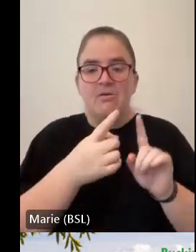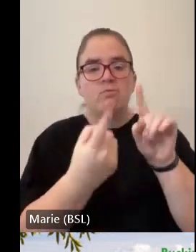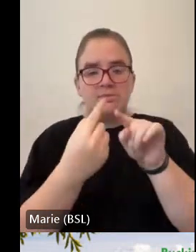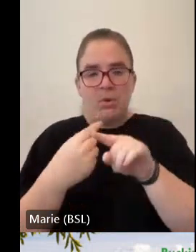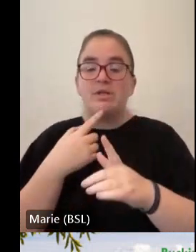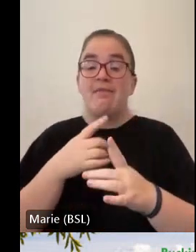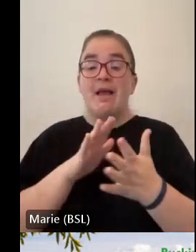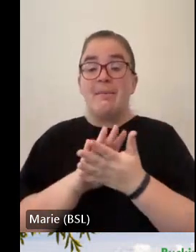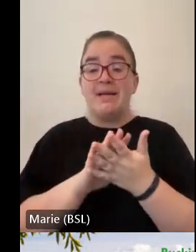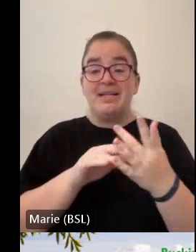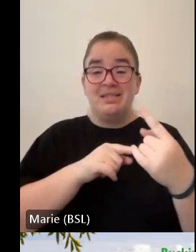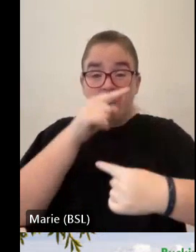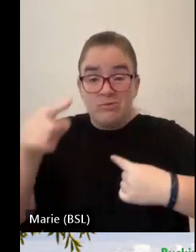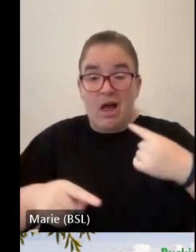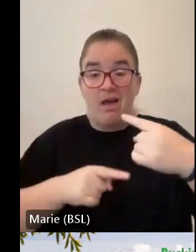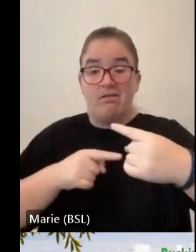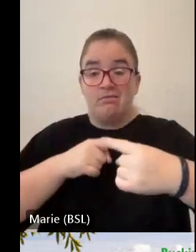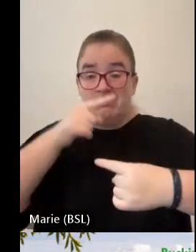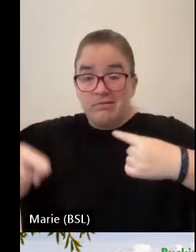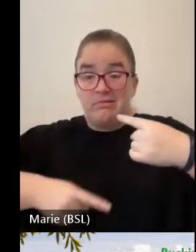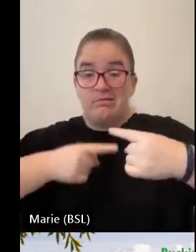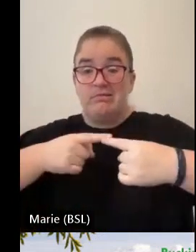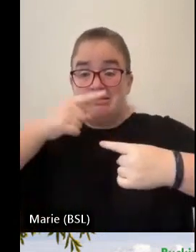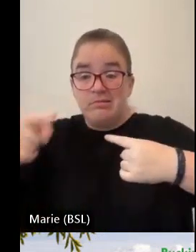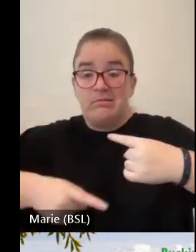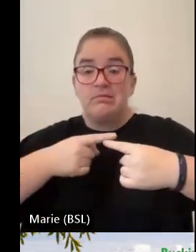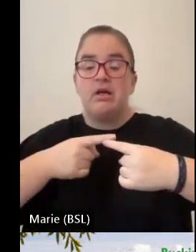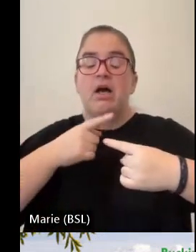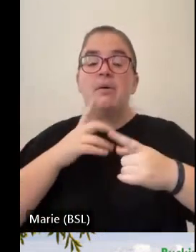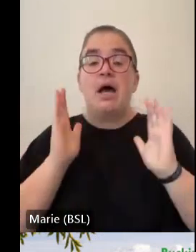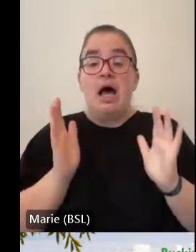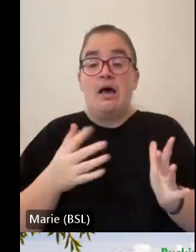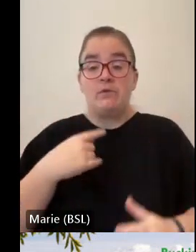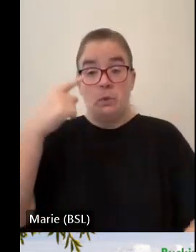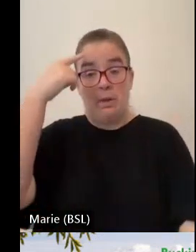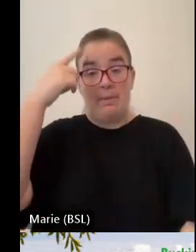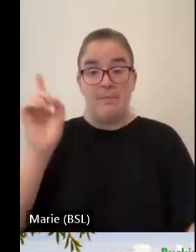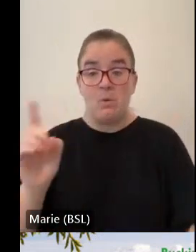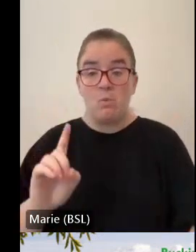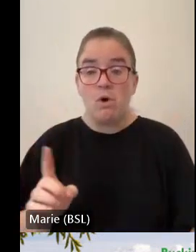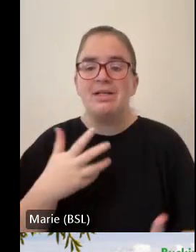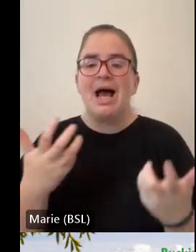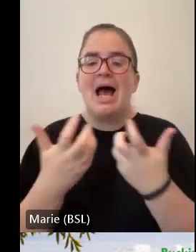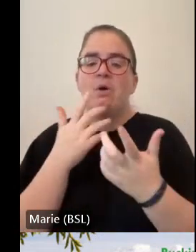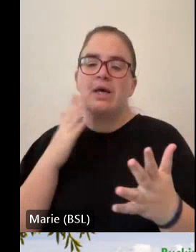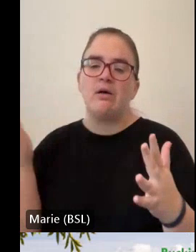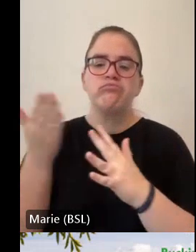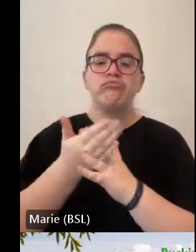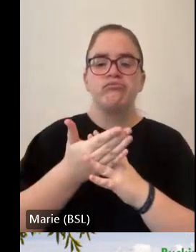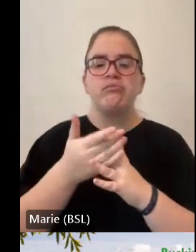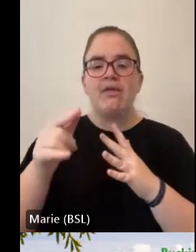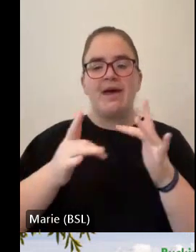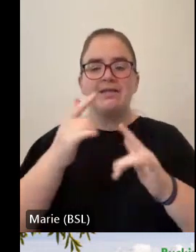And so it's a cycle that goes round and what we have to think about is ways that we can disrupt that cycle to stop it